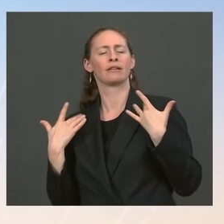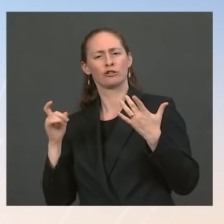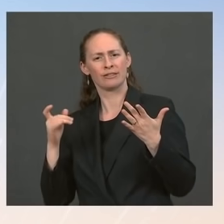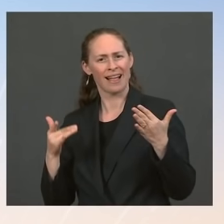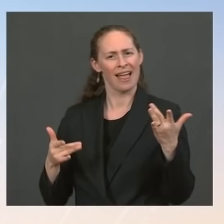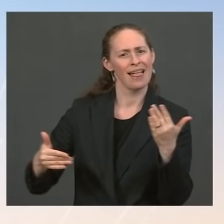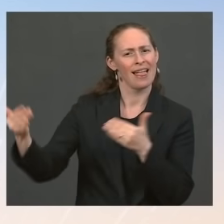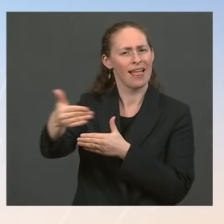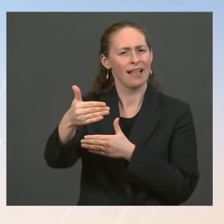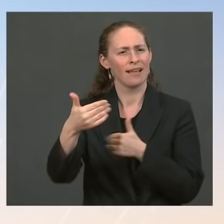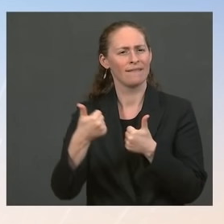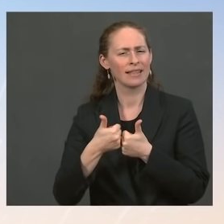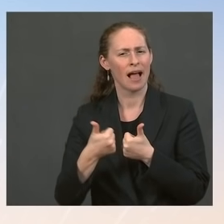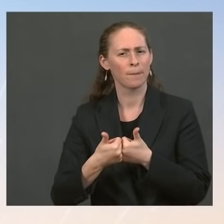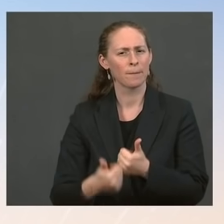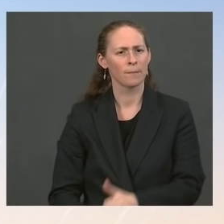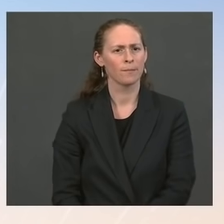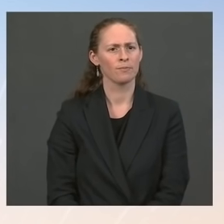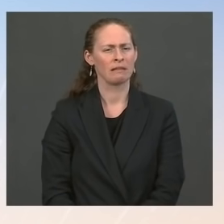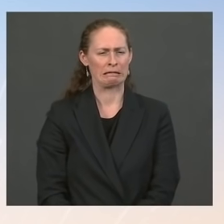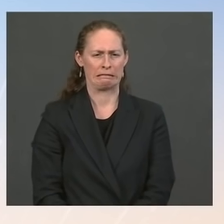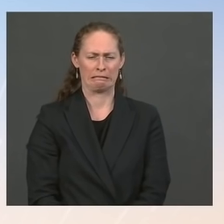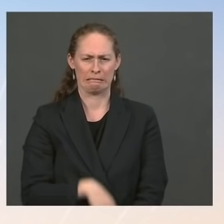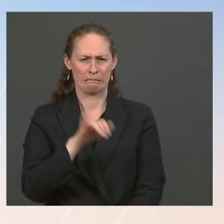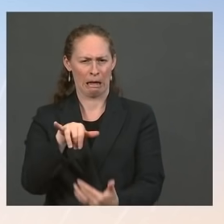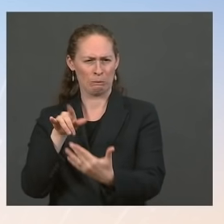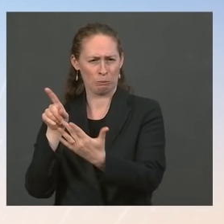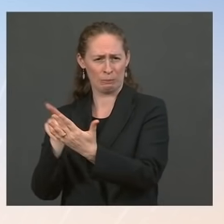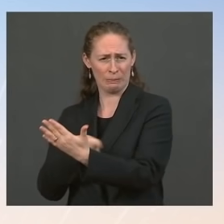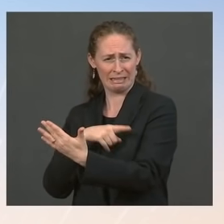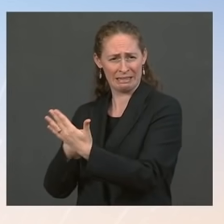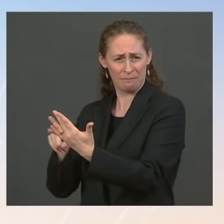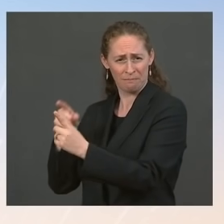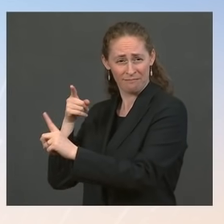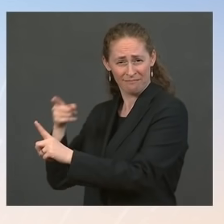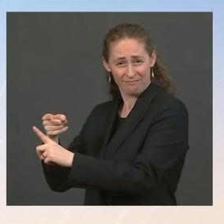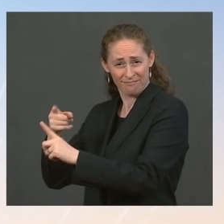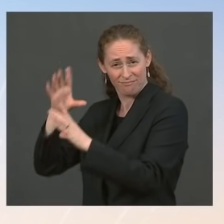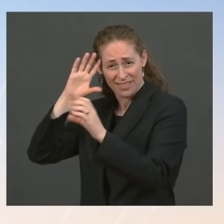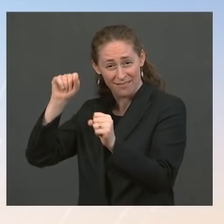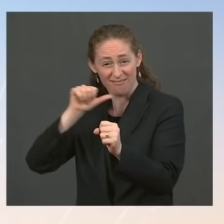Ms. Psaki: I'm not sure that's a criticism, in terms of him not being engaged enough, that's actually coming from members.